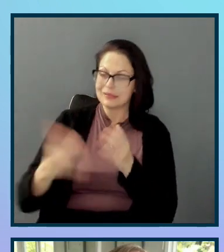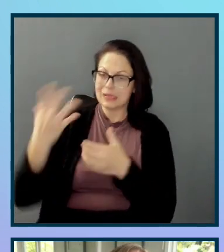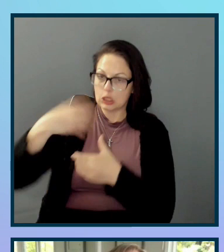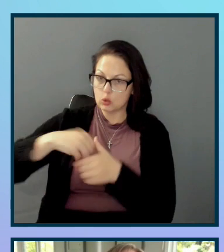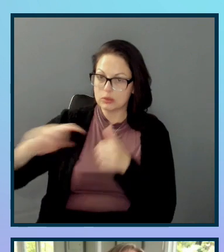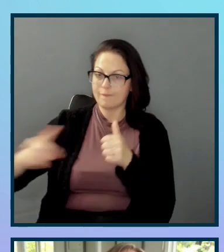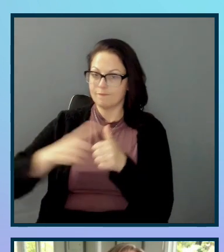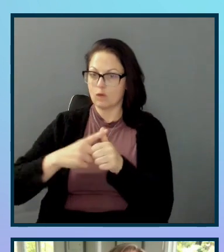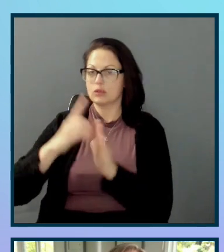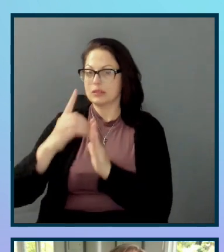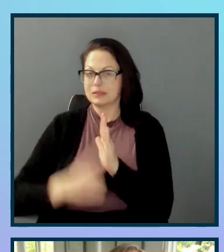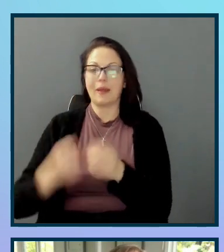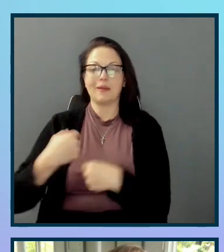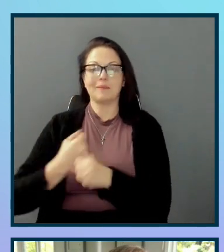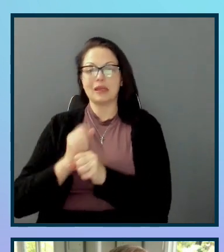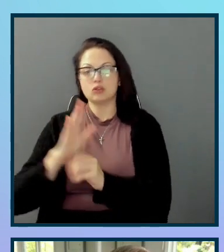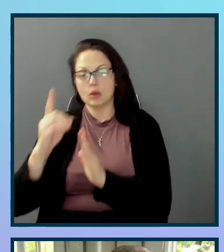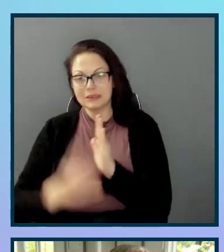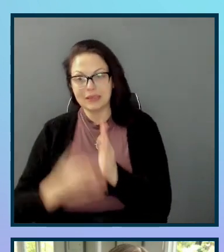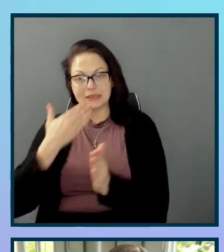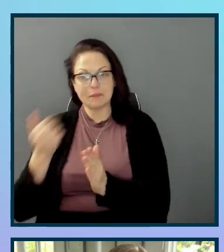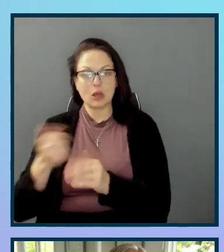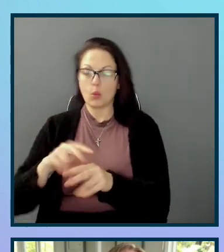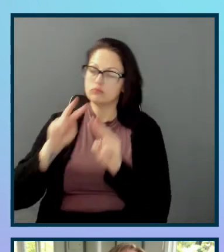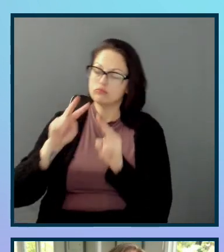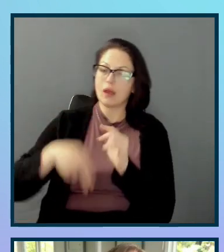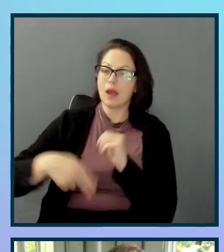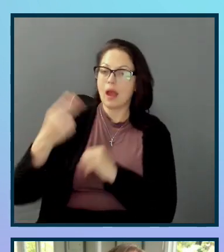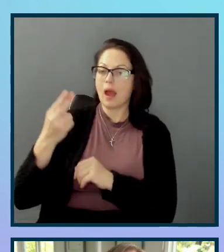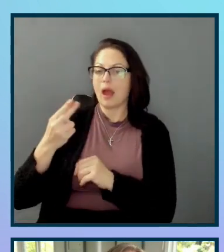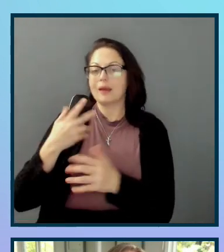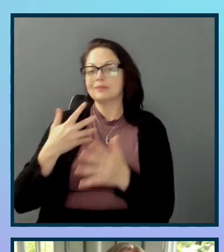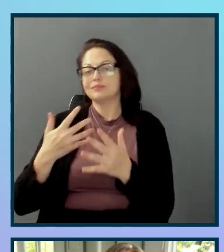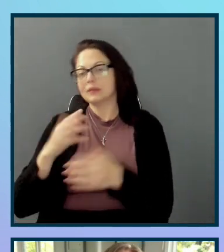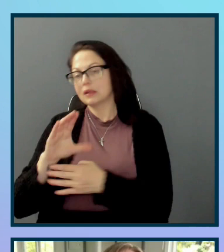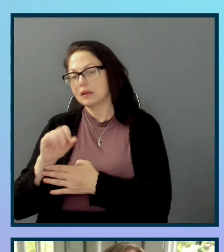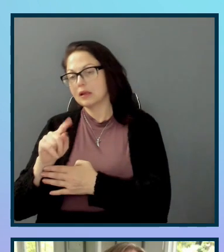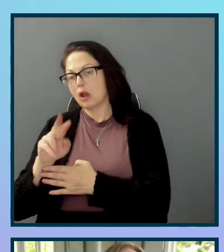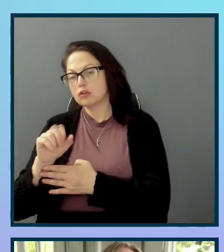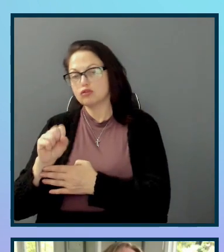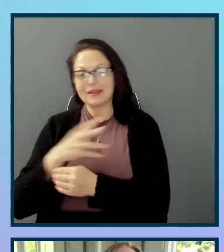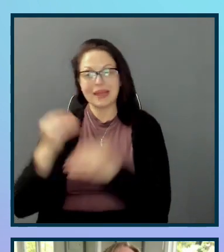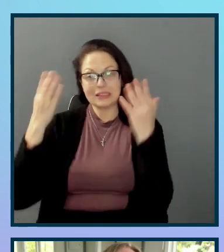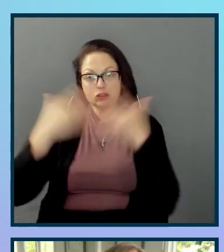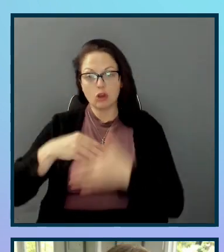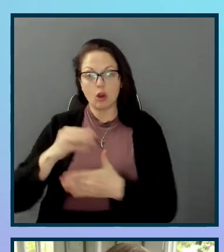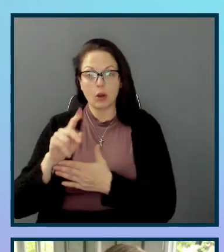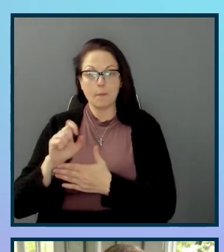It makes your designs better when you start looking at high contrast and when you start looking at dark mode, your designs become better.